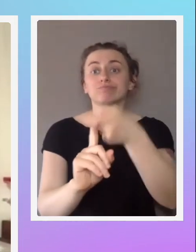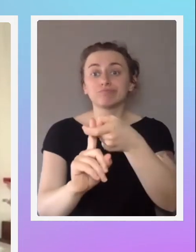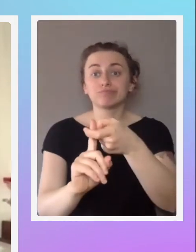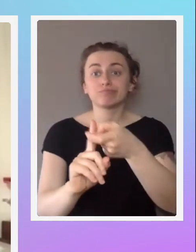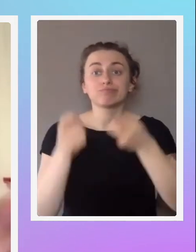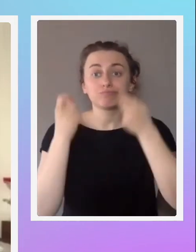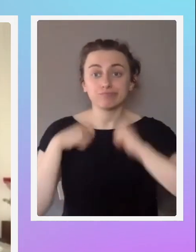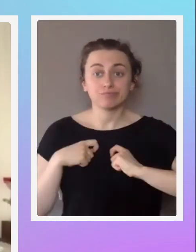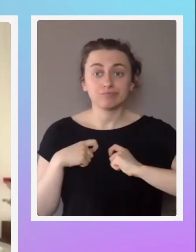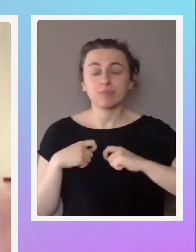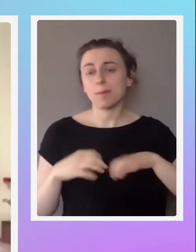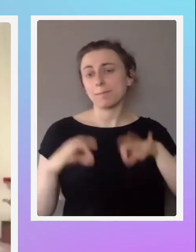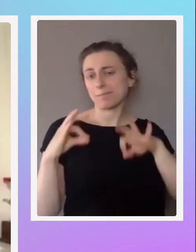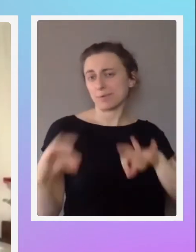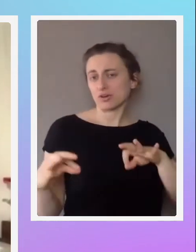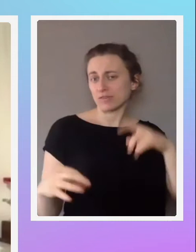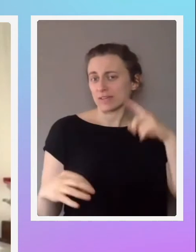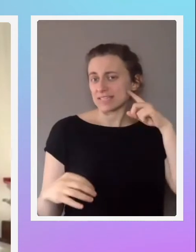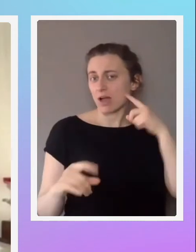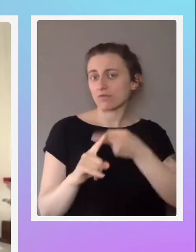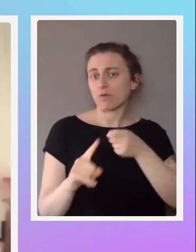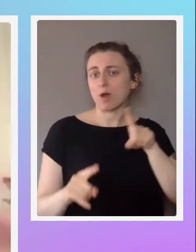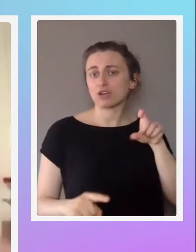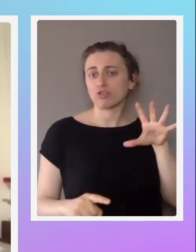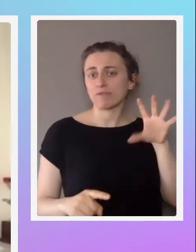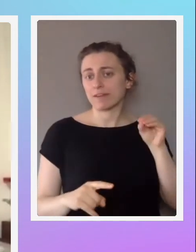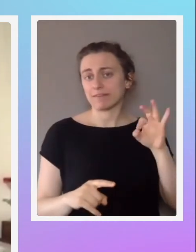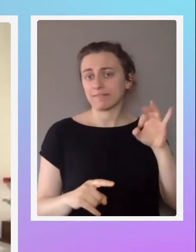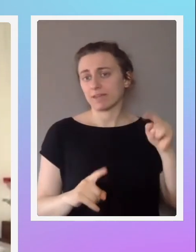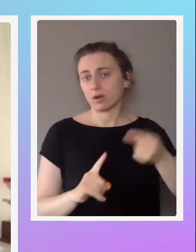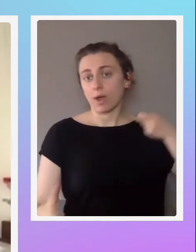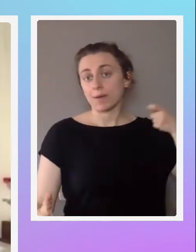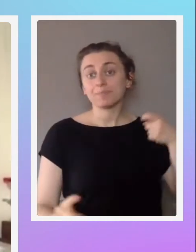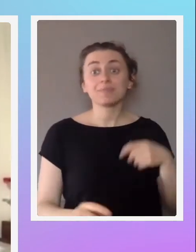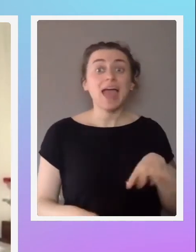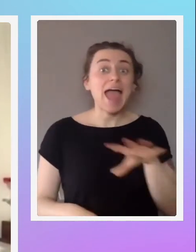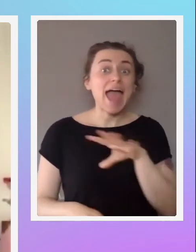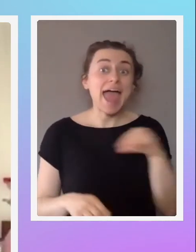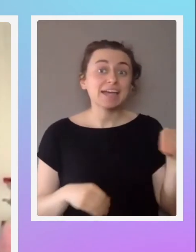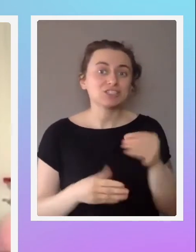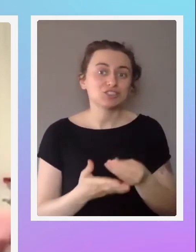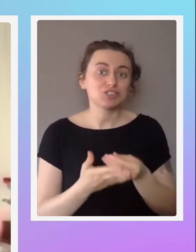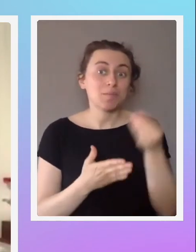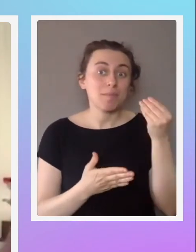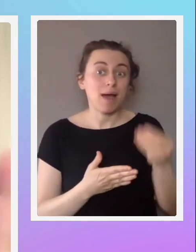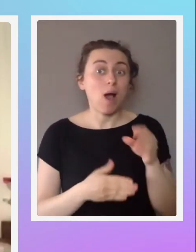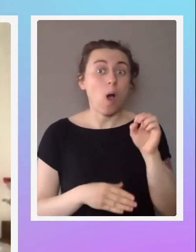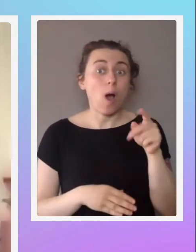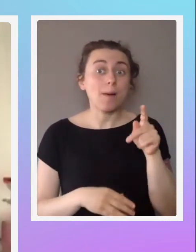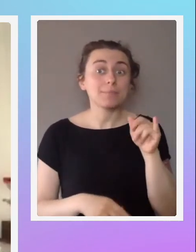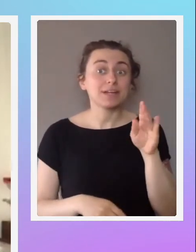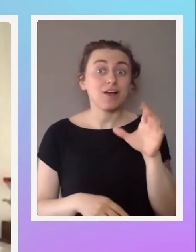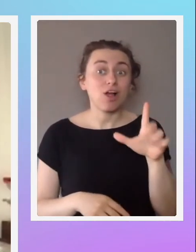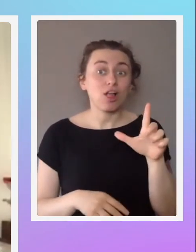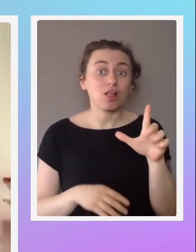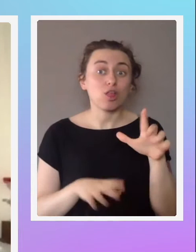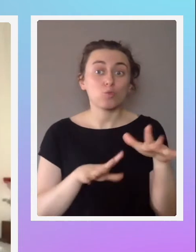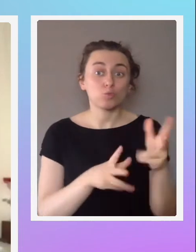Then she also gets optical receivers so if there's a movie theater that is broadcasting the sound by way of optical she can pick that up